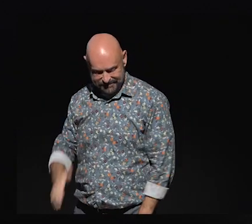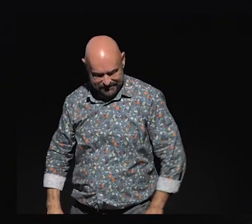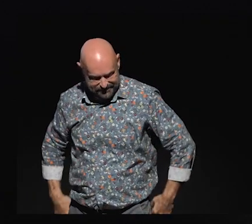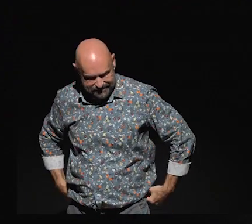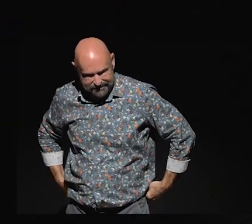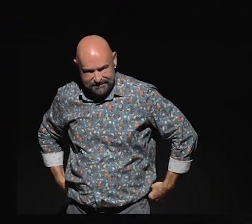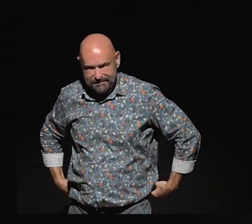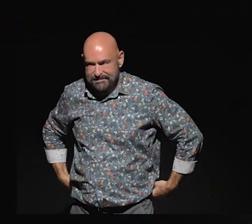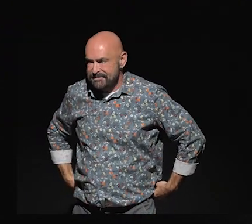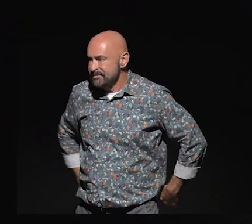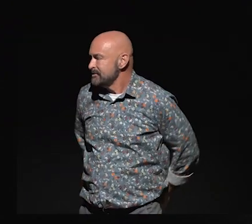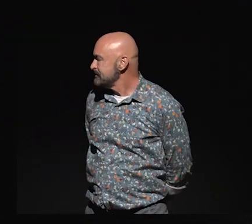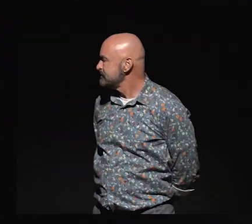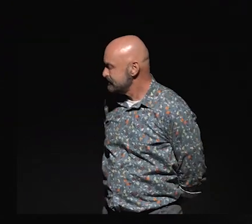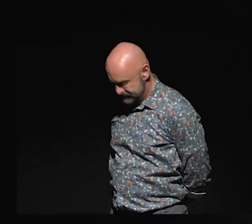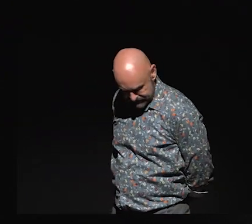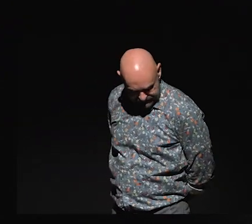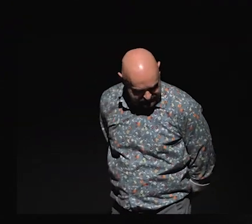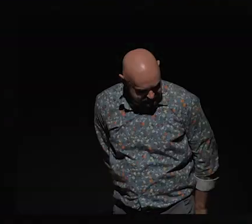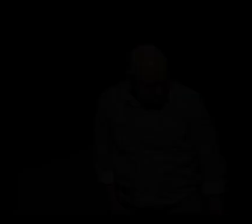(audience applauding)